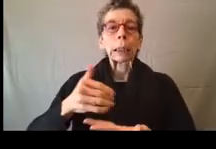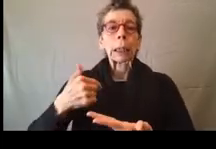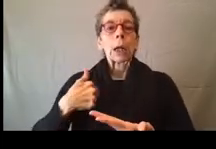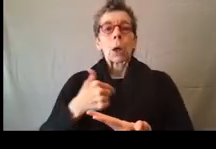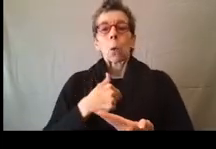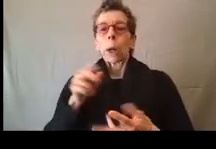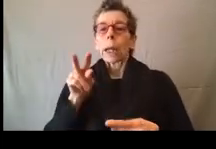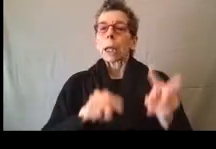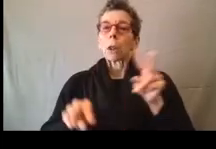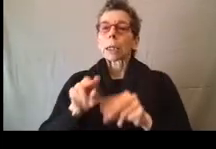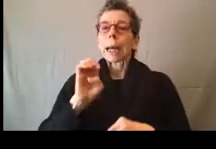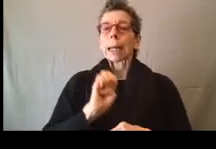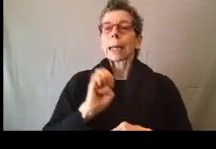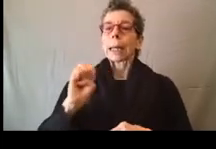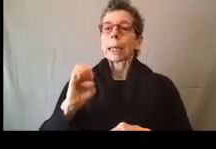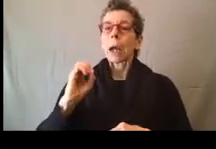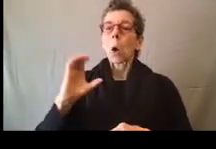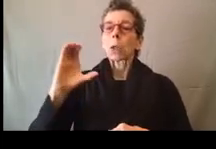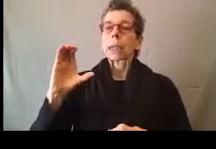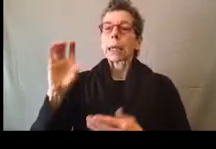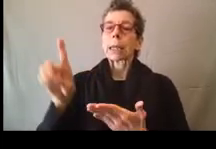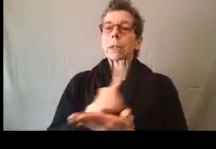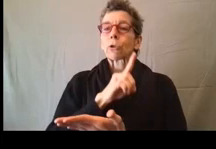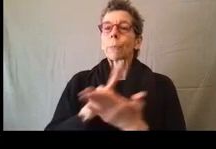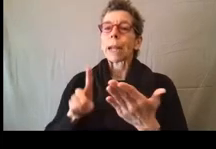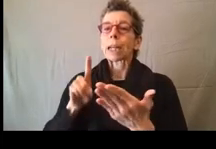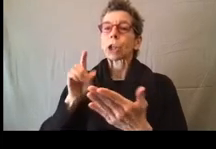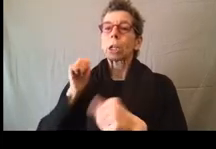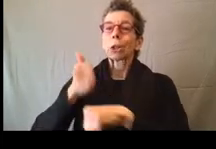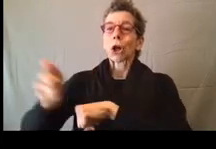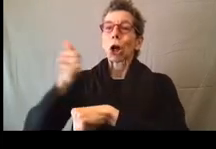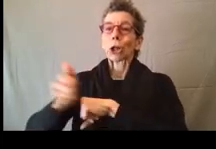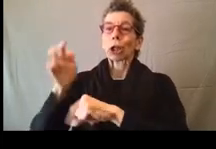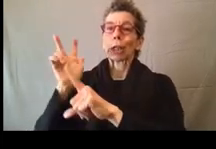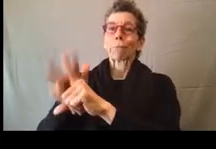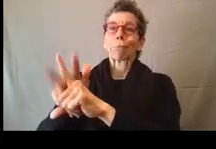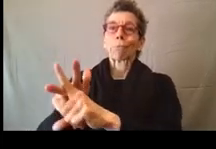at EEOC discrimination charge data and look at that by employer size, to see if there